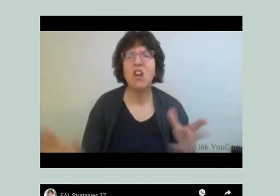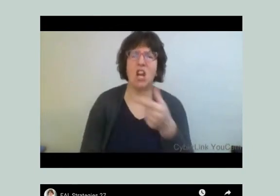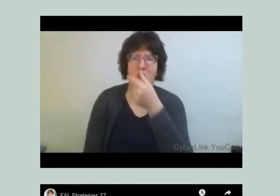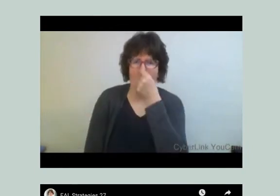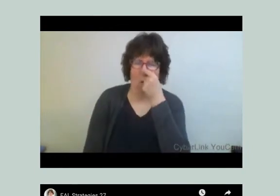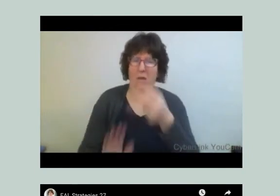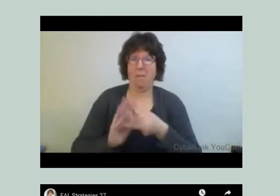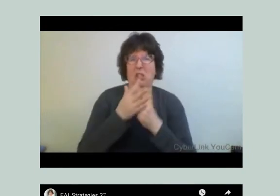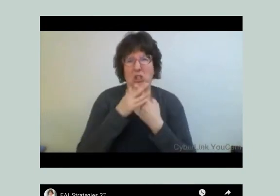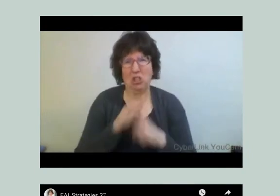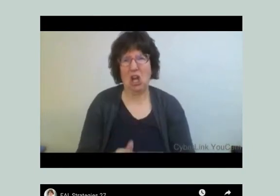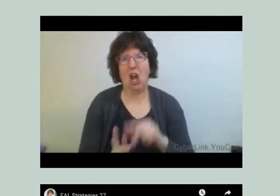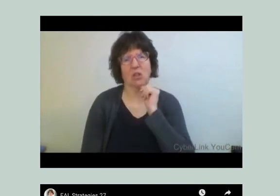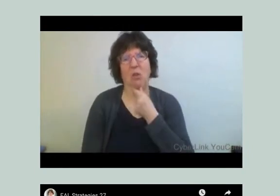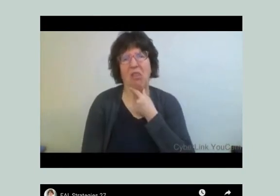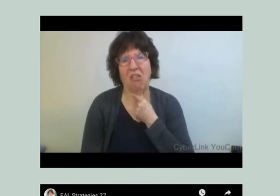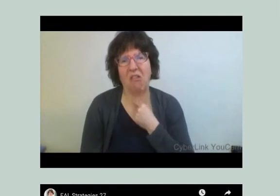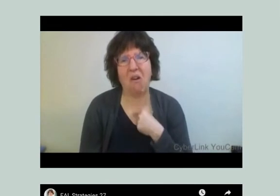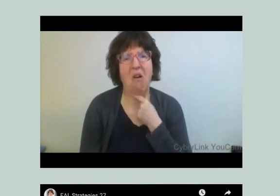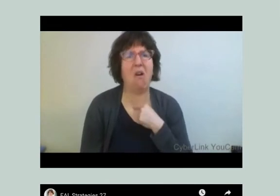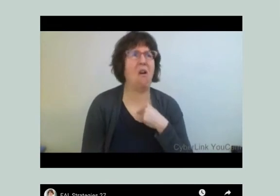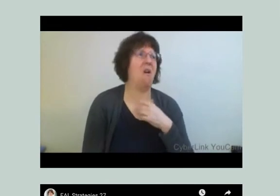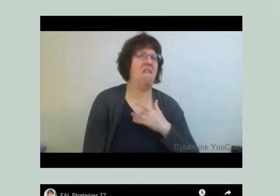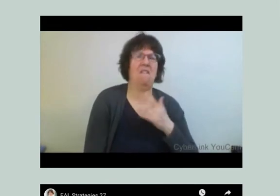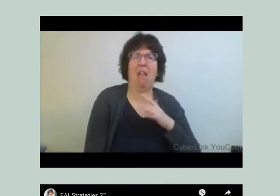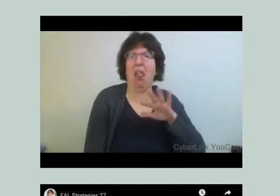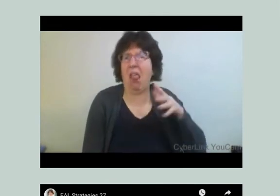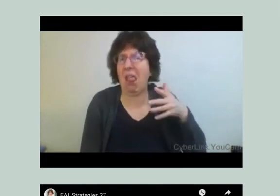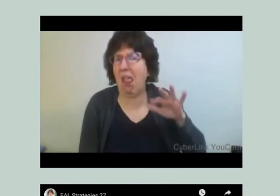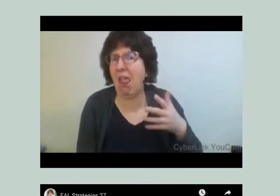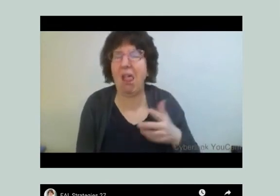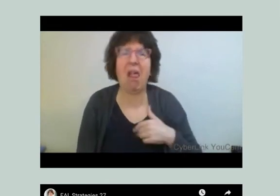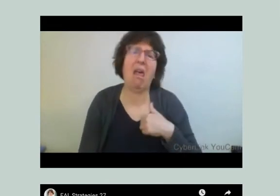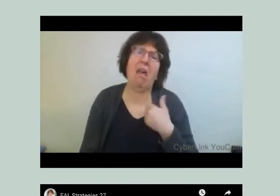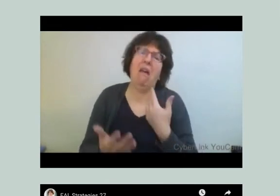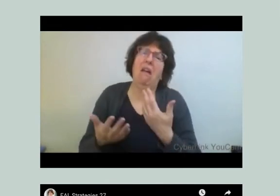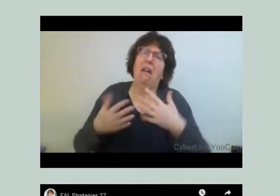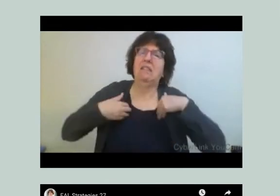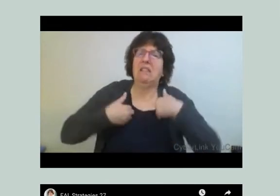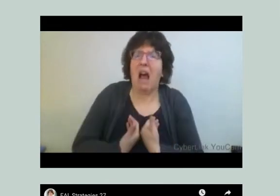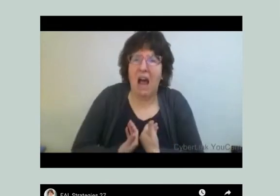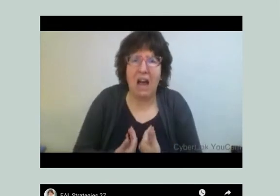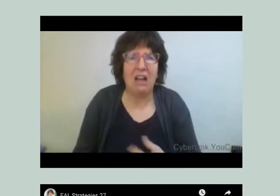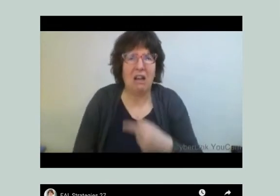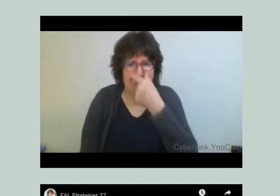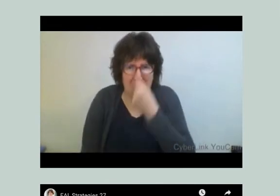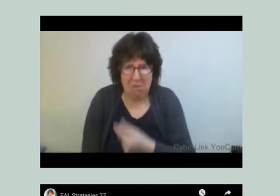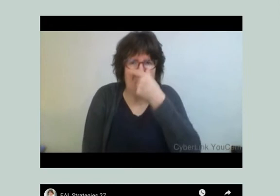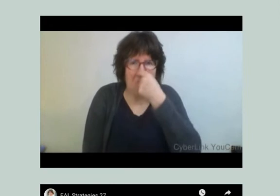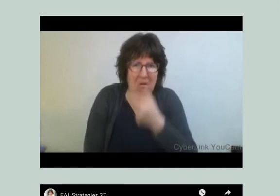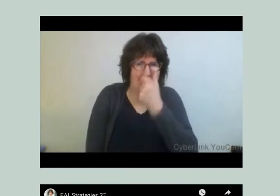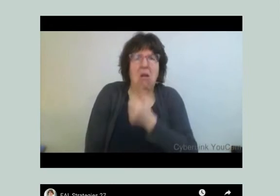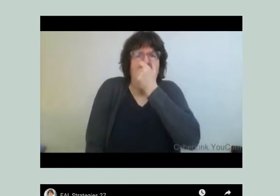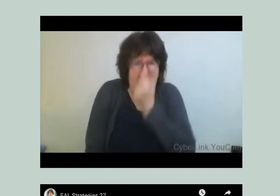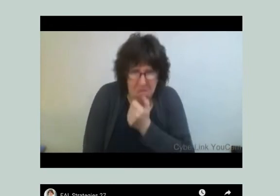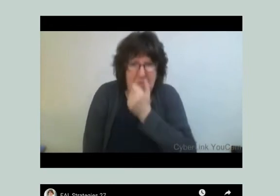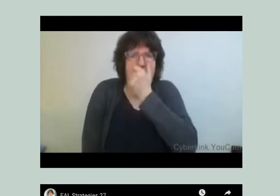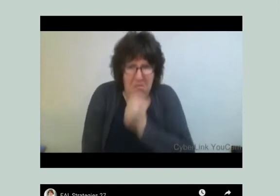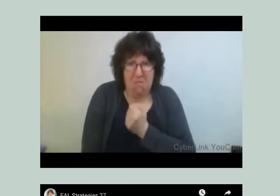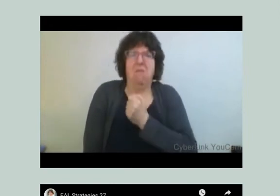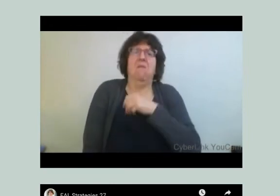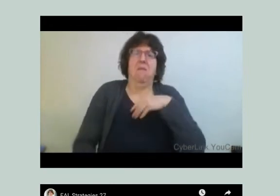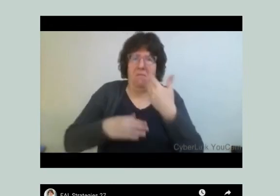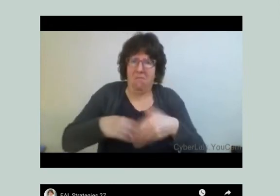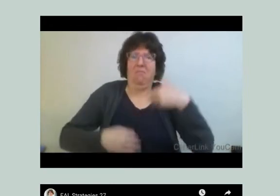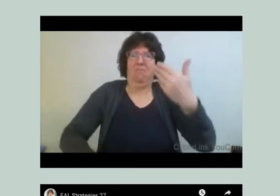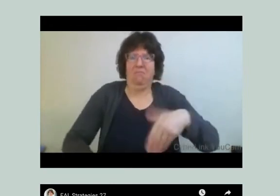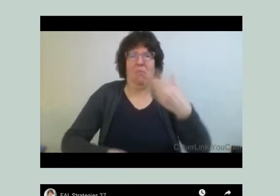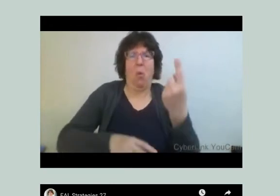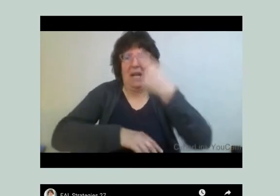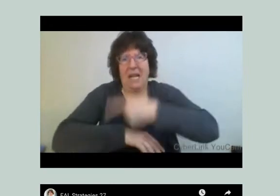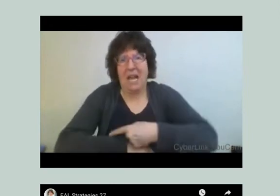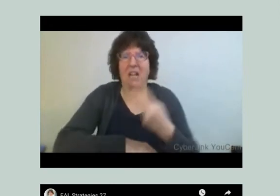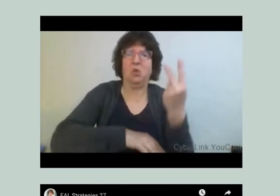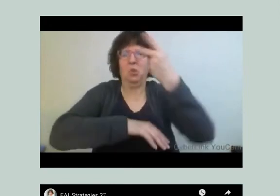Perhaps it started with a sore throat, then you started feeling unwell, tired, then it became a full on runny-nosed cold.